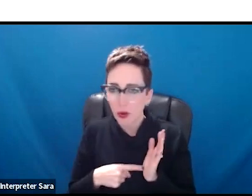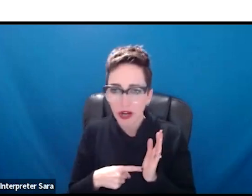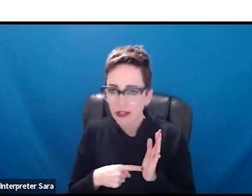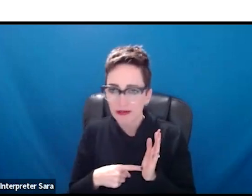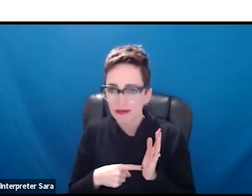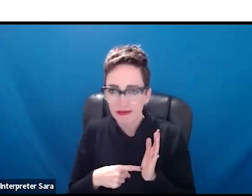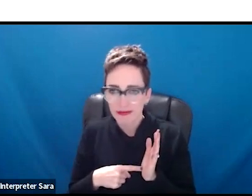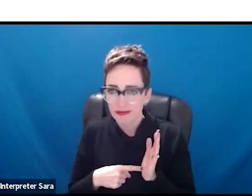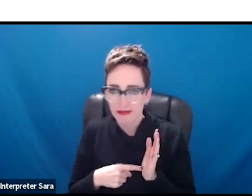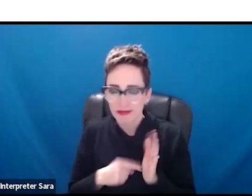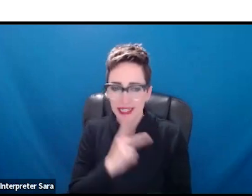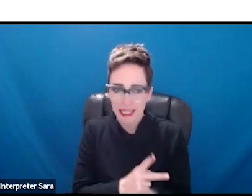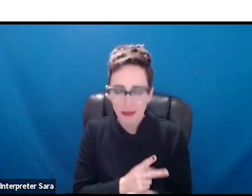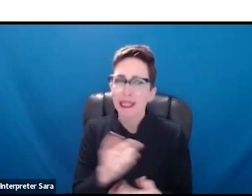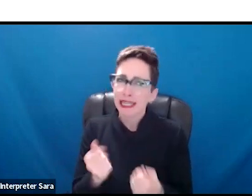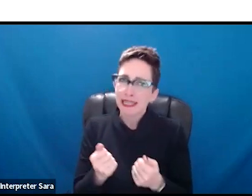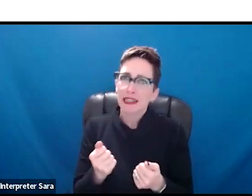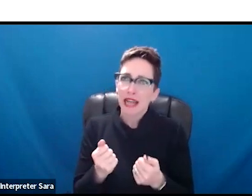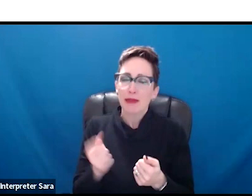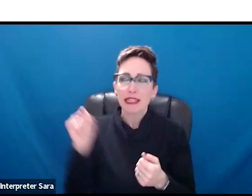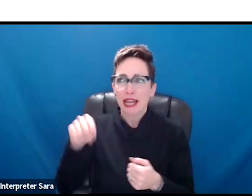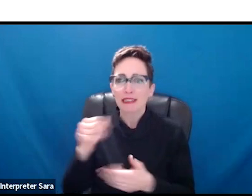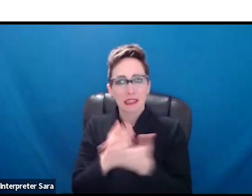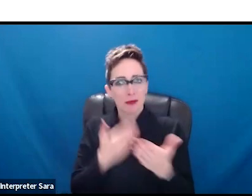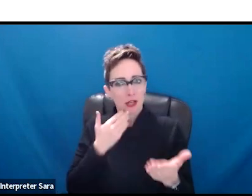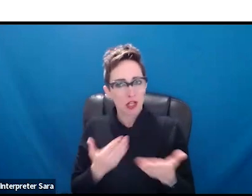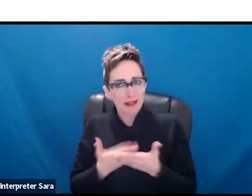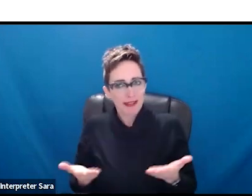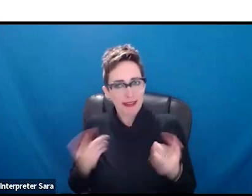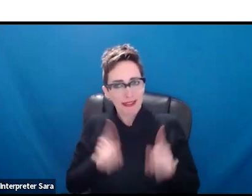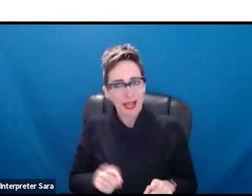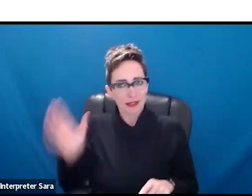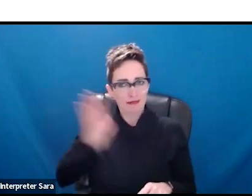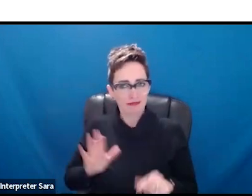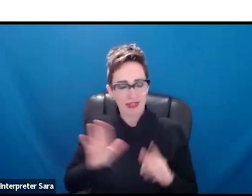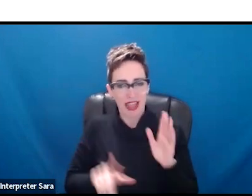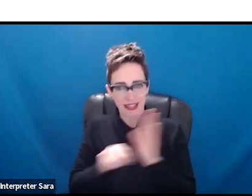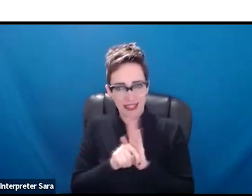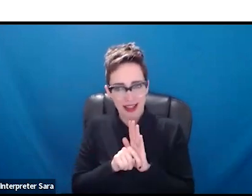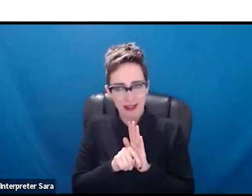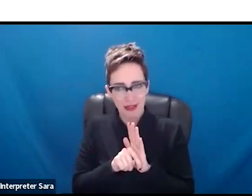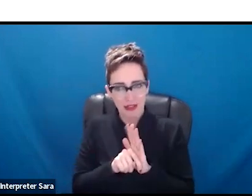So even though there were a lot of good things that were happening back there at that time and we had good models,